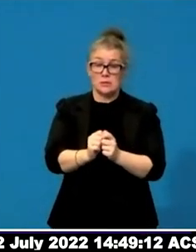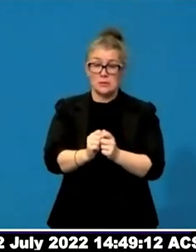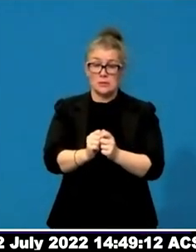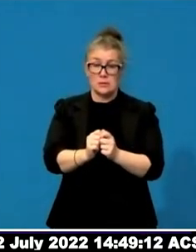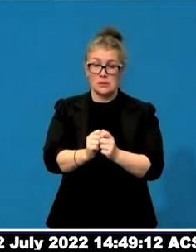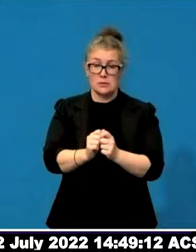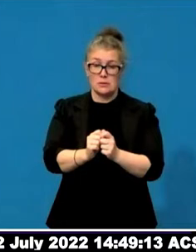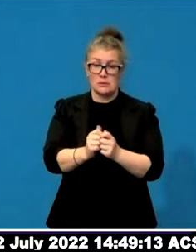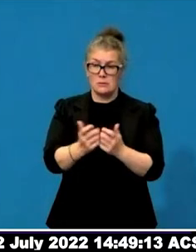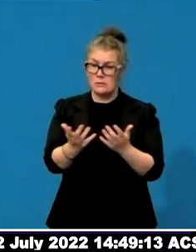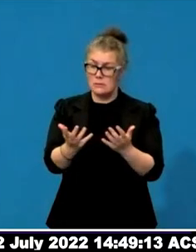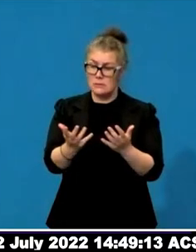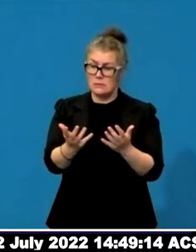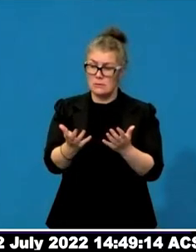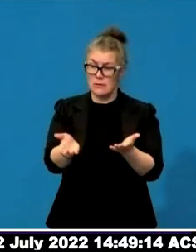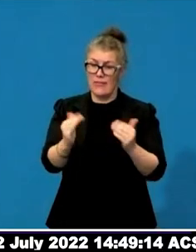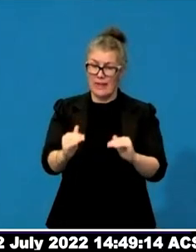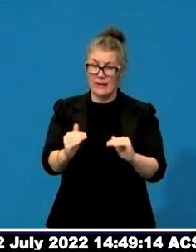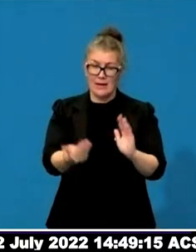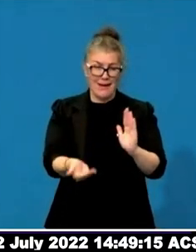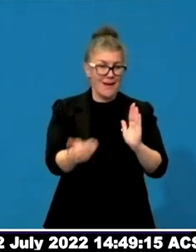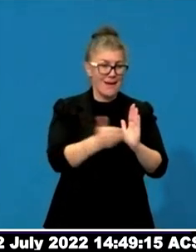then to find the additional potential $7,000 -